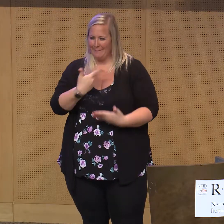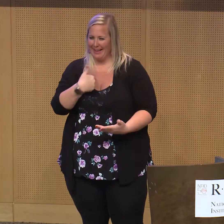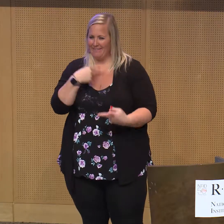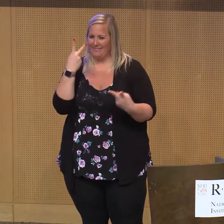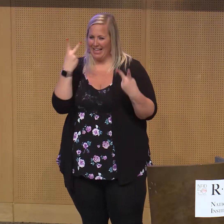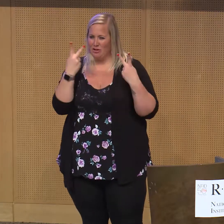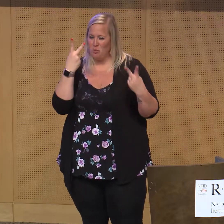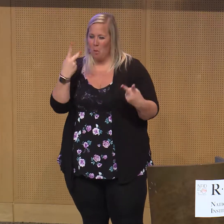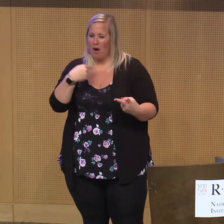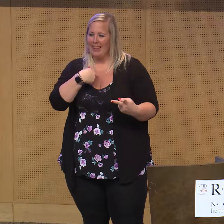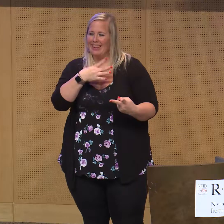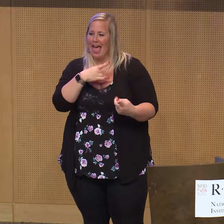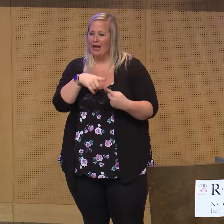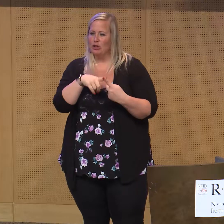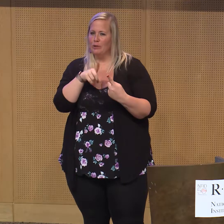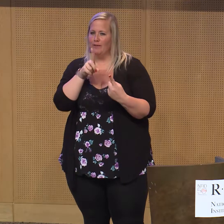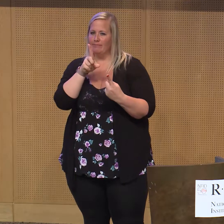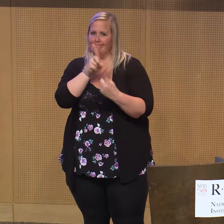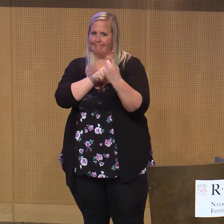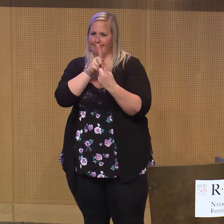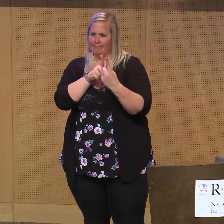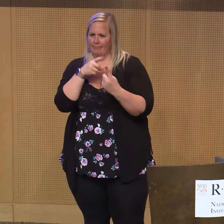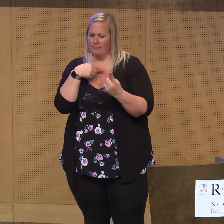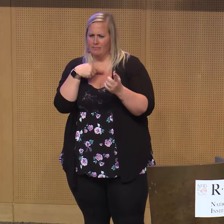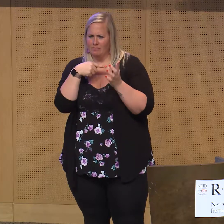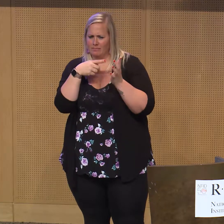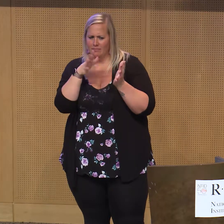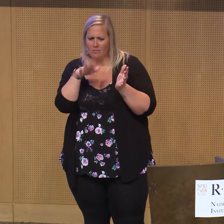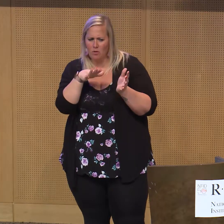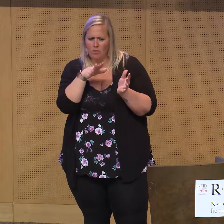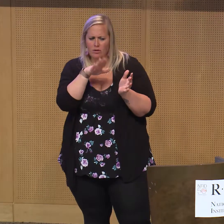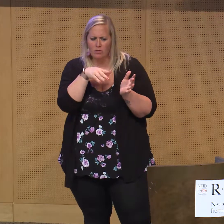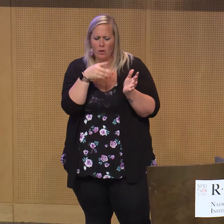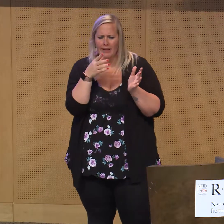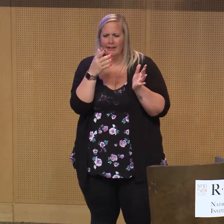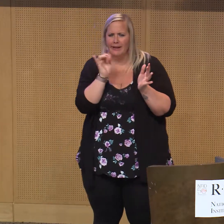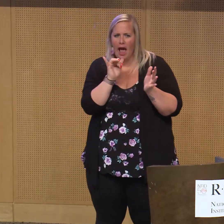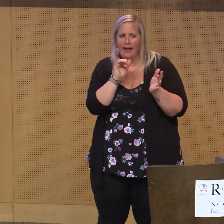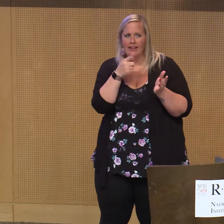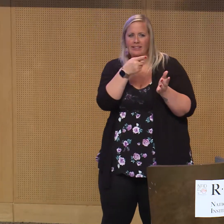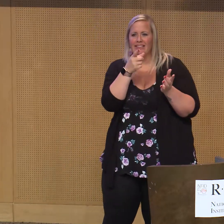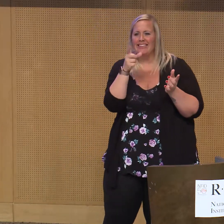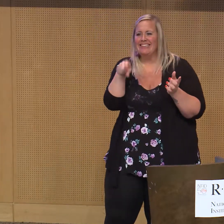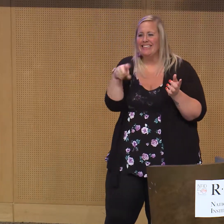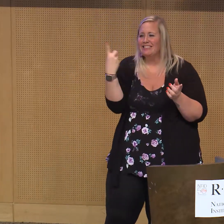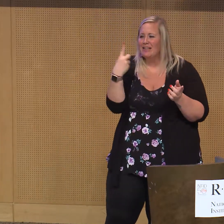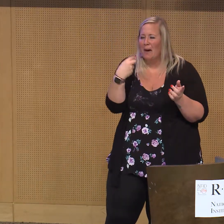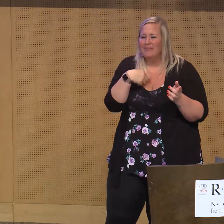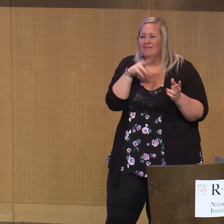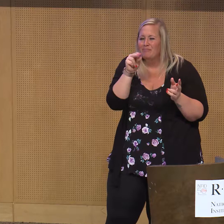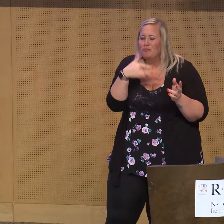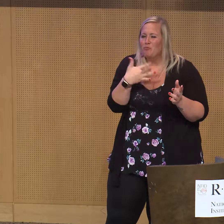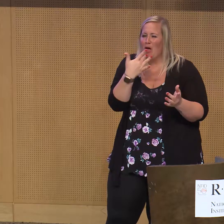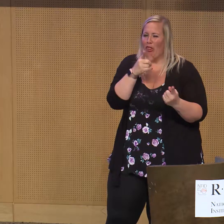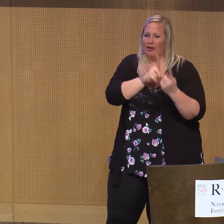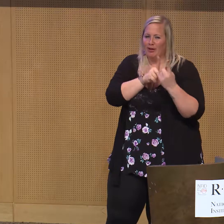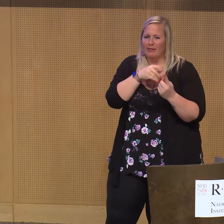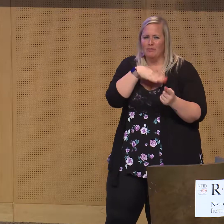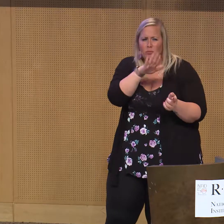But I have to admit, I'm a very visual person and so I like to see someone face to face. So I want to ask them, if they need something from me,